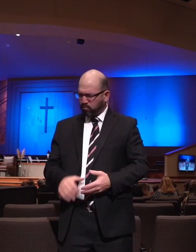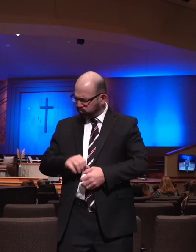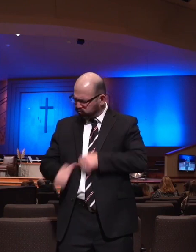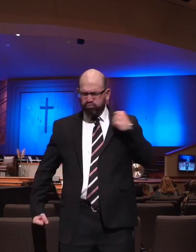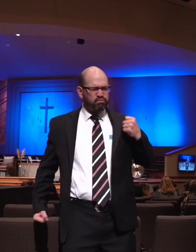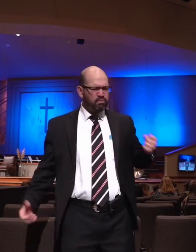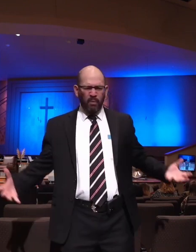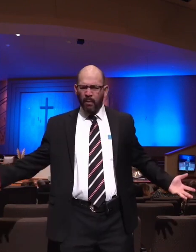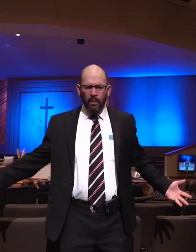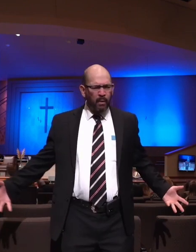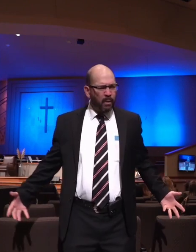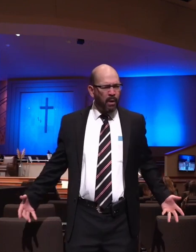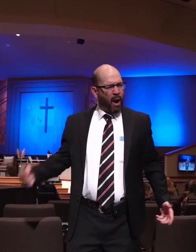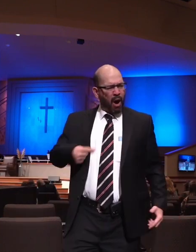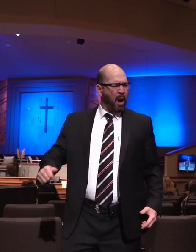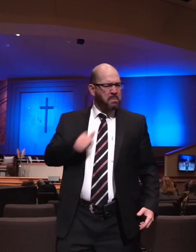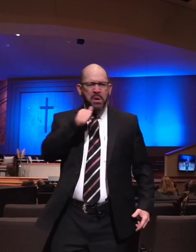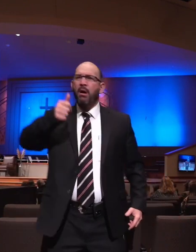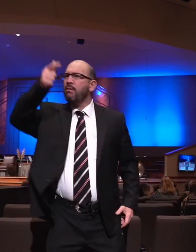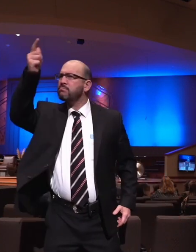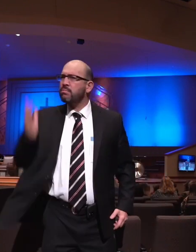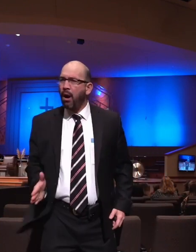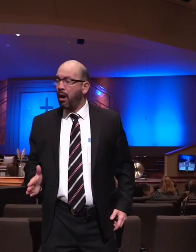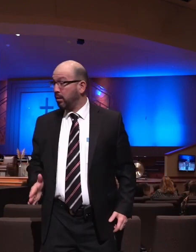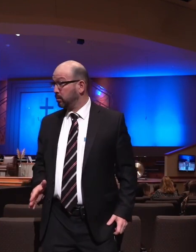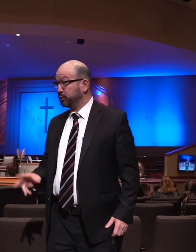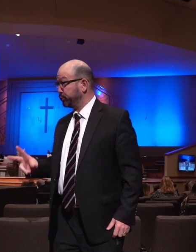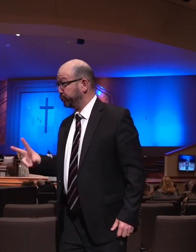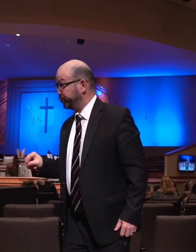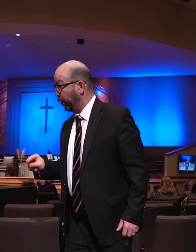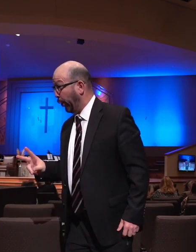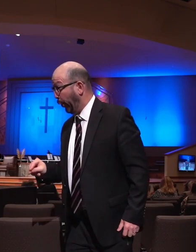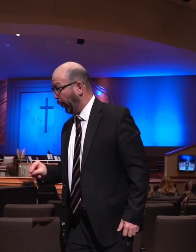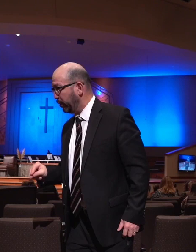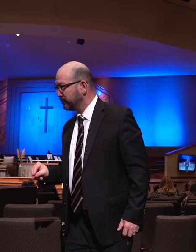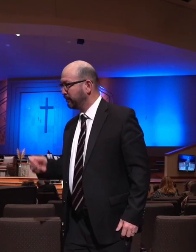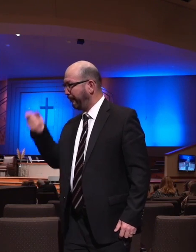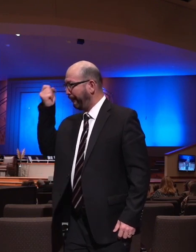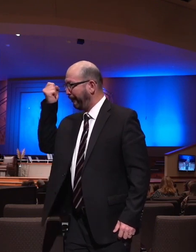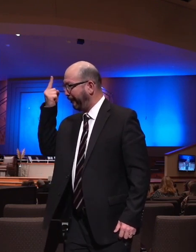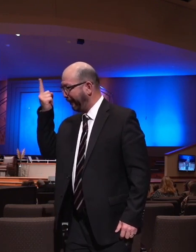said am I God no government you are not God and that's a great thing to learn to